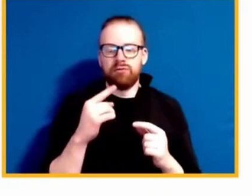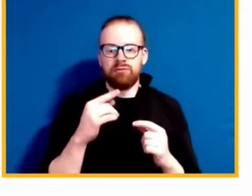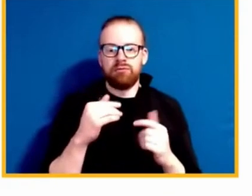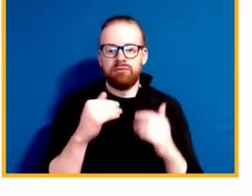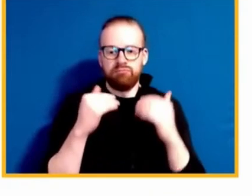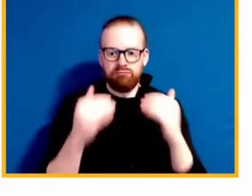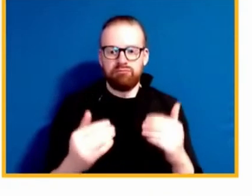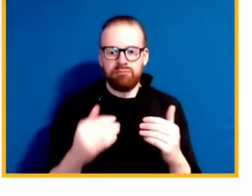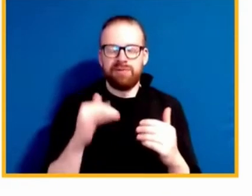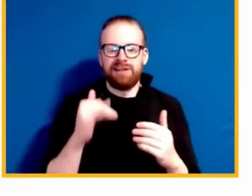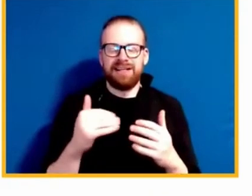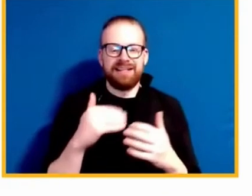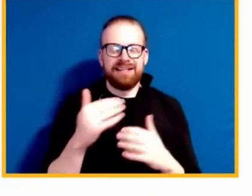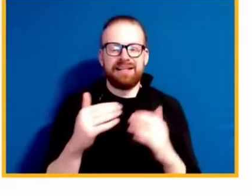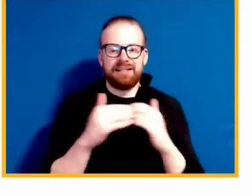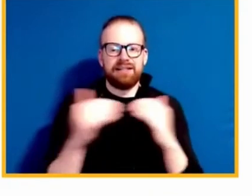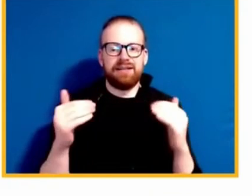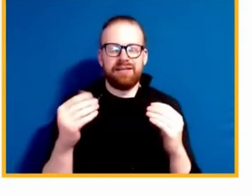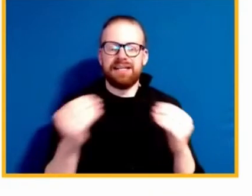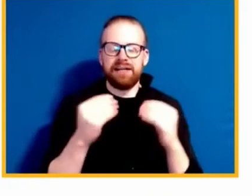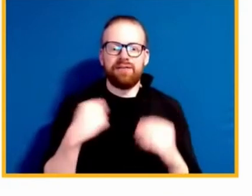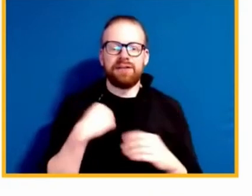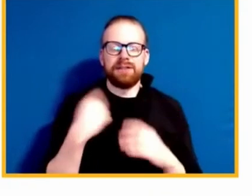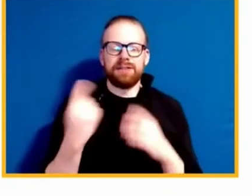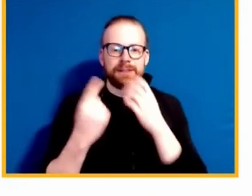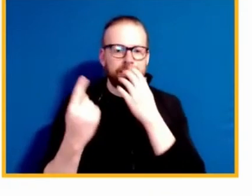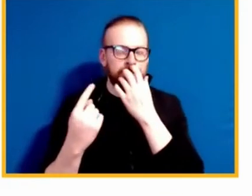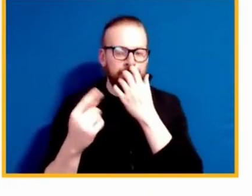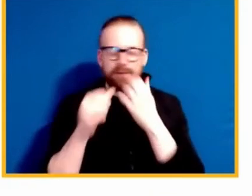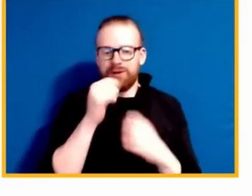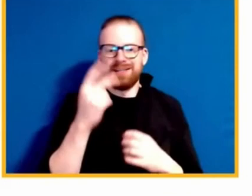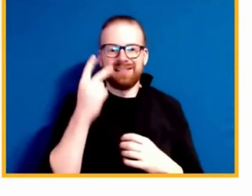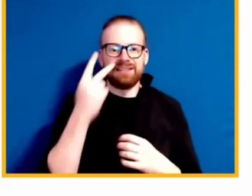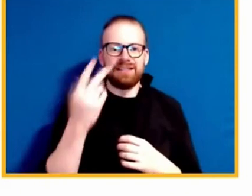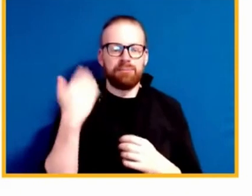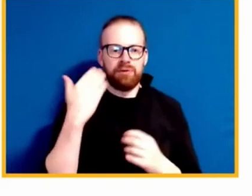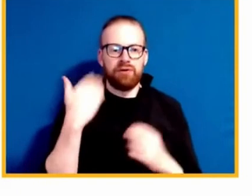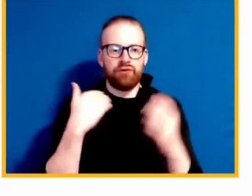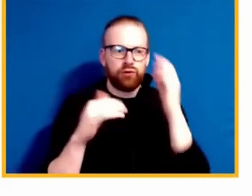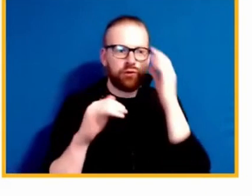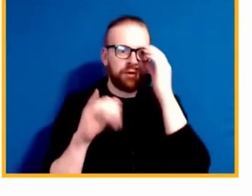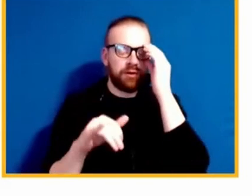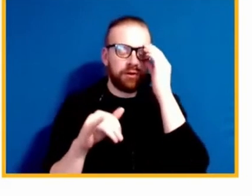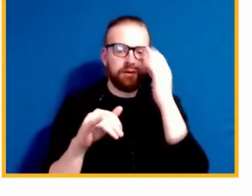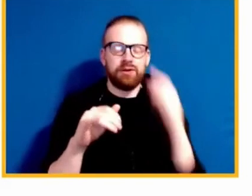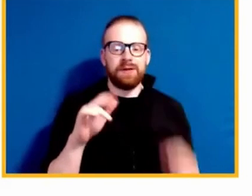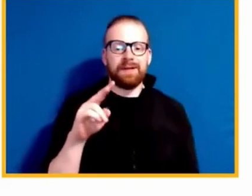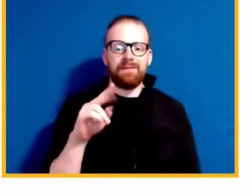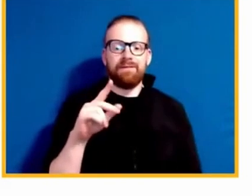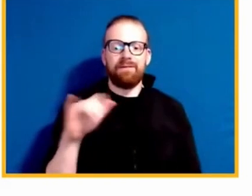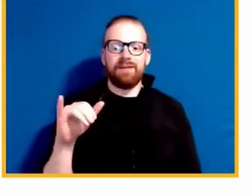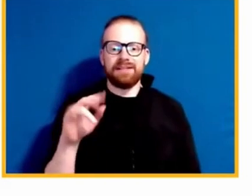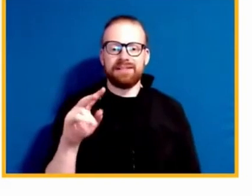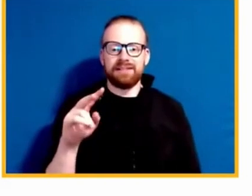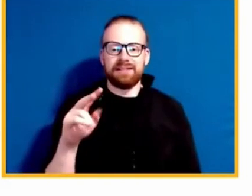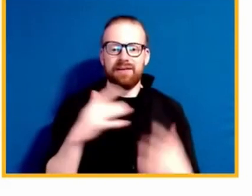those videos to the next level and give us something that we've never seen before, and I think that Vixie Valentine's just done